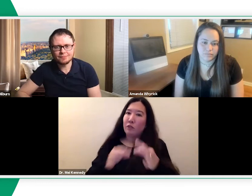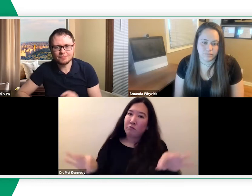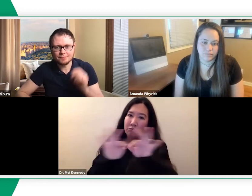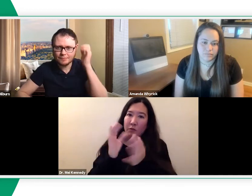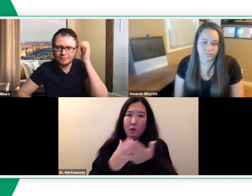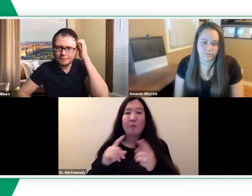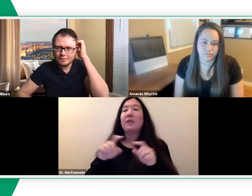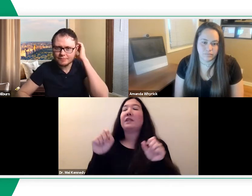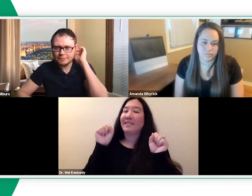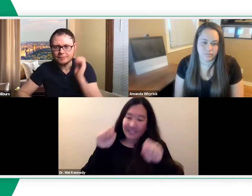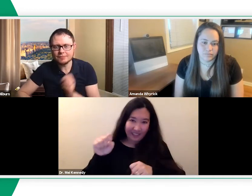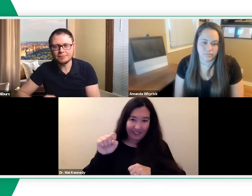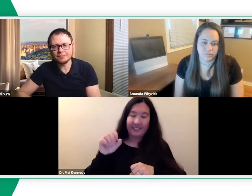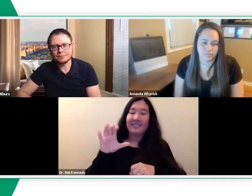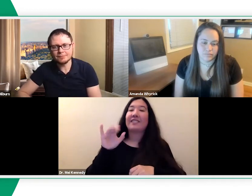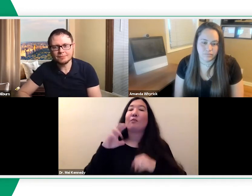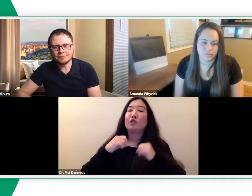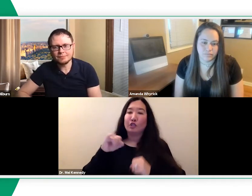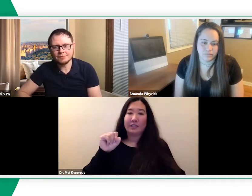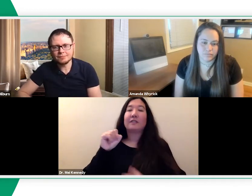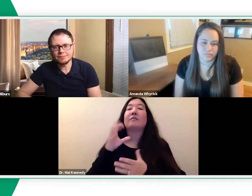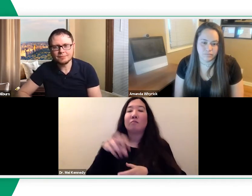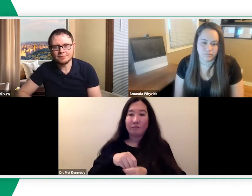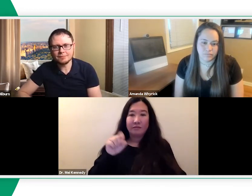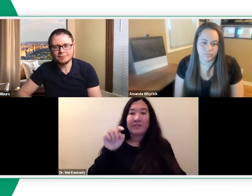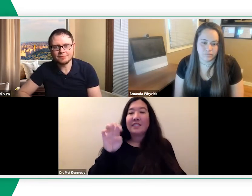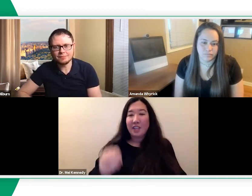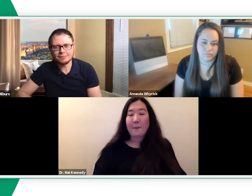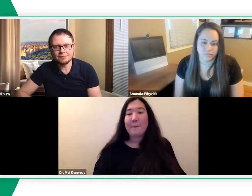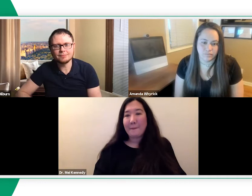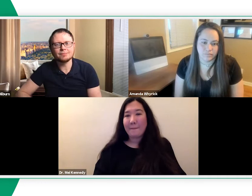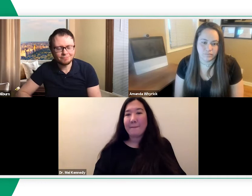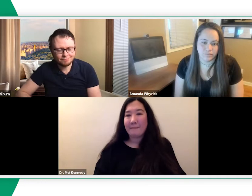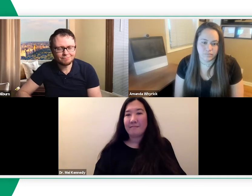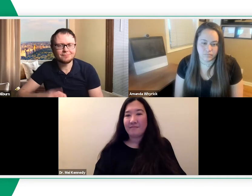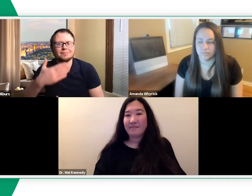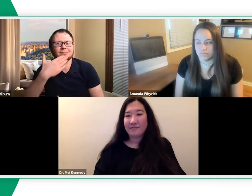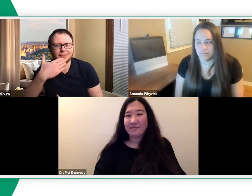thinking and personal skills. All of those are incorporated into cybersecurity. But short